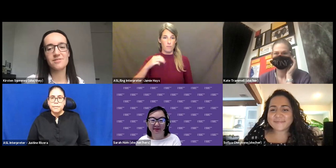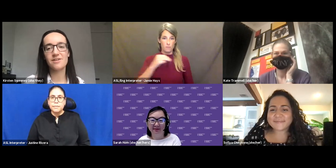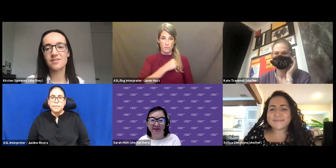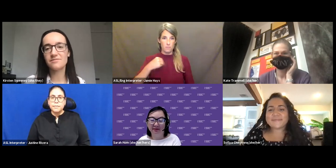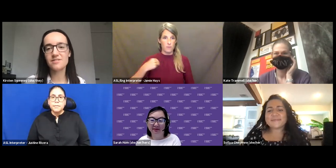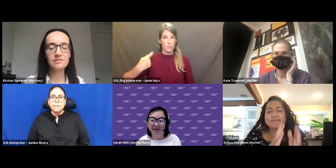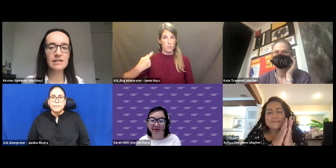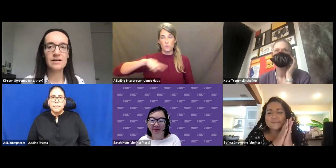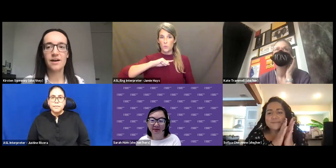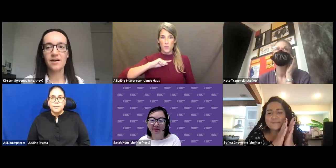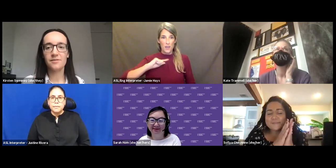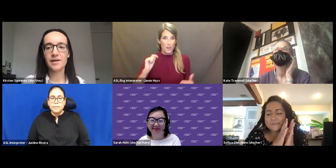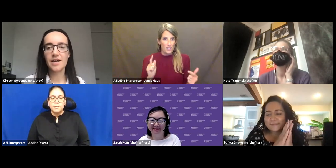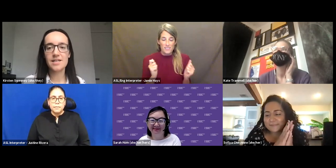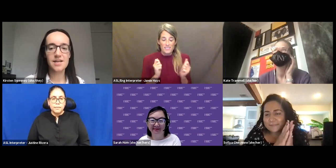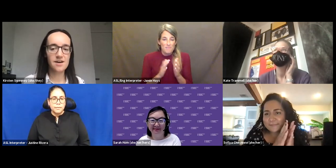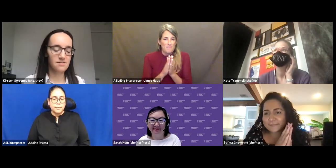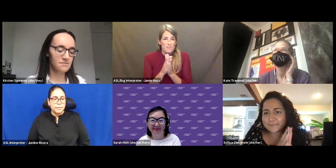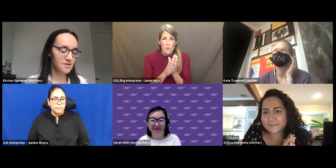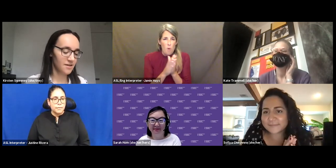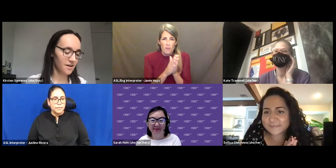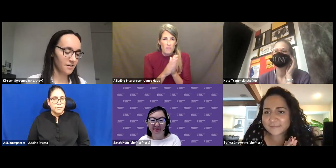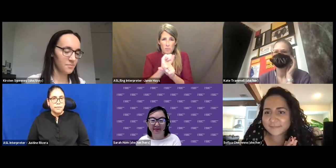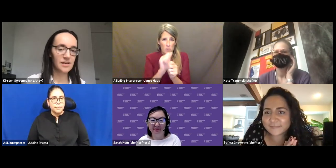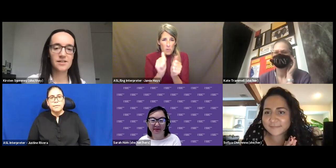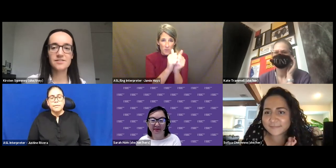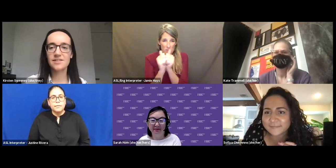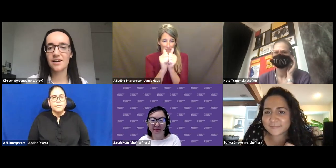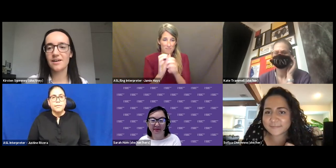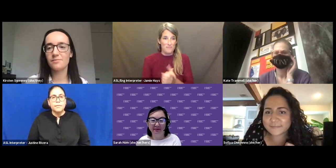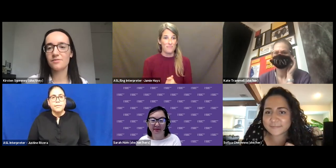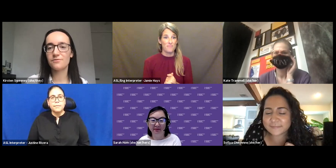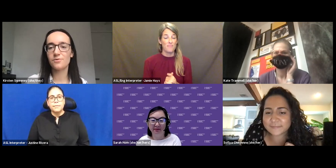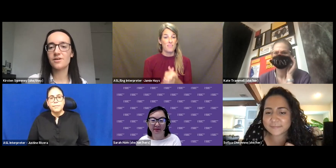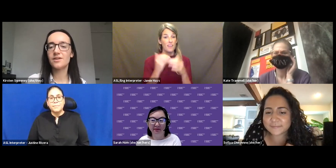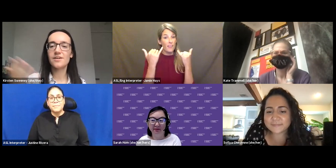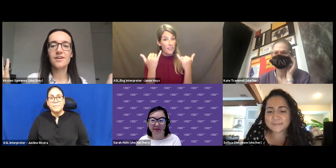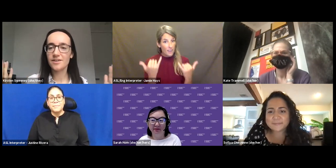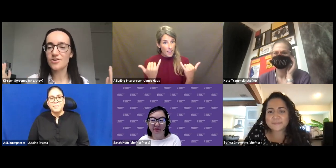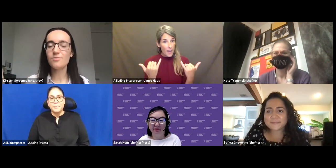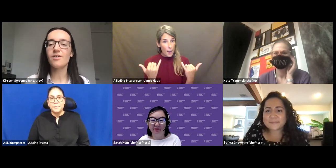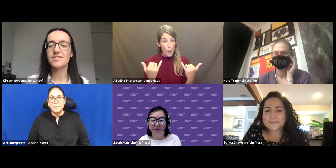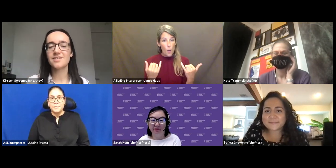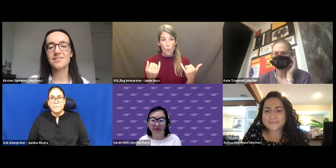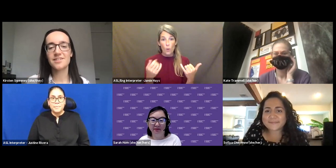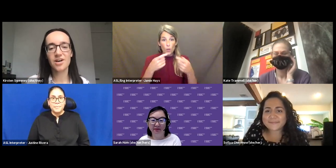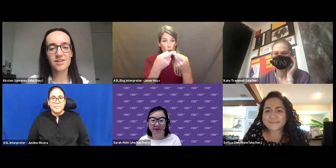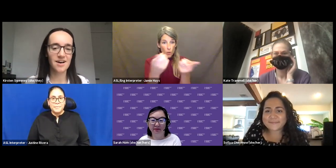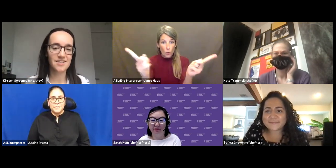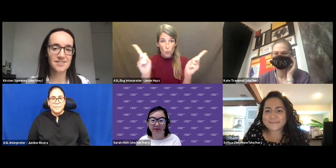with all of you. And now, it is time for you all to talk to us.